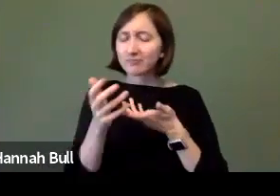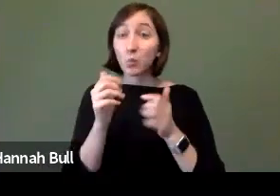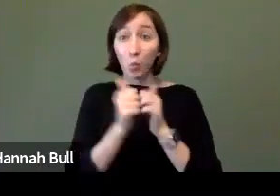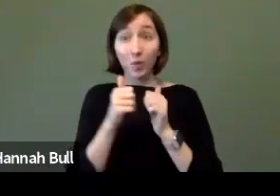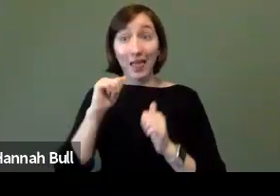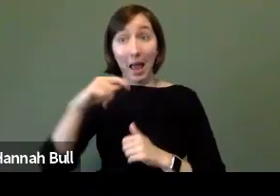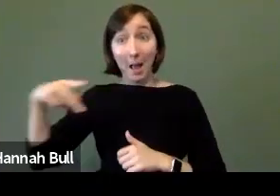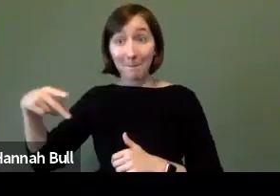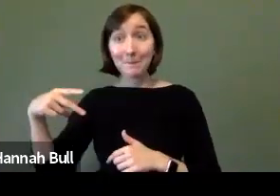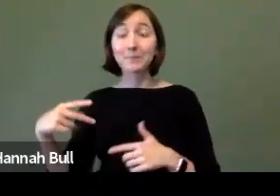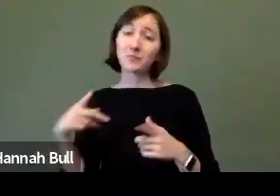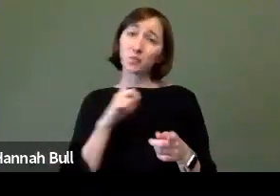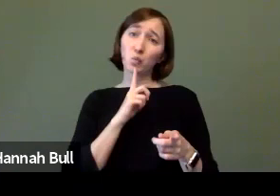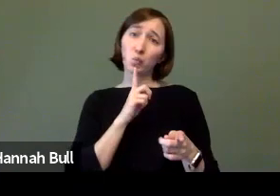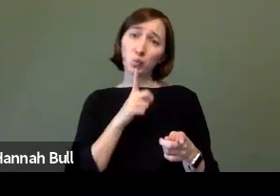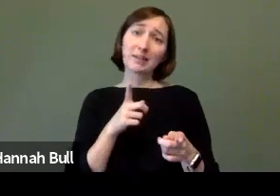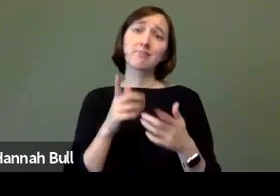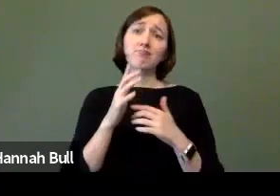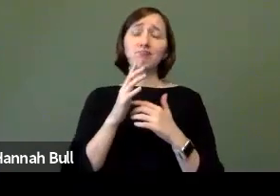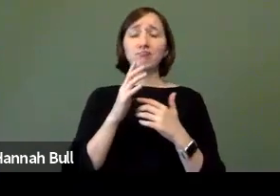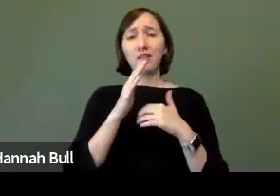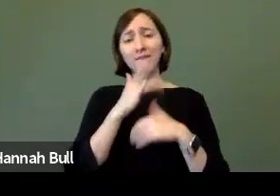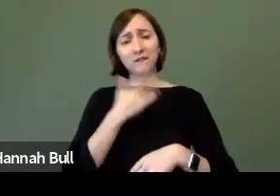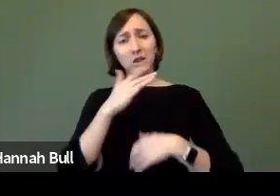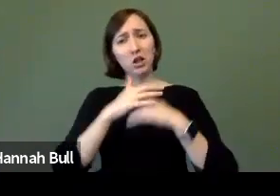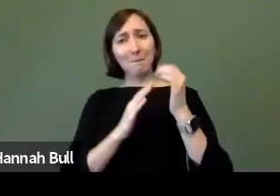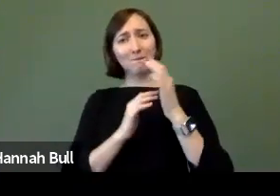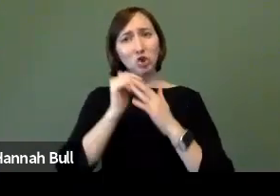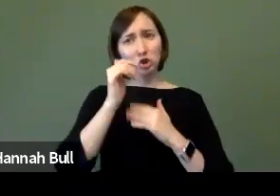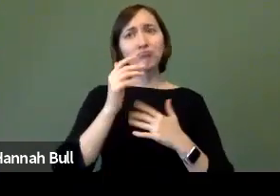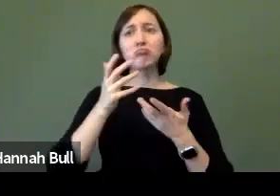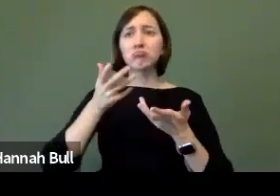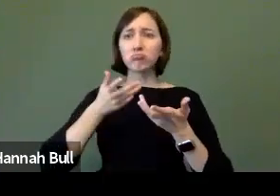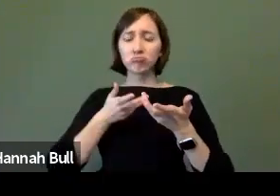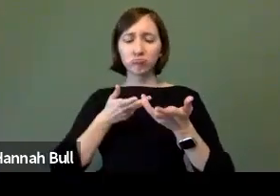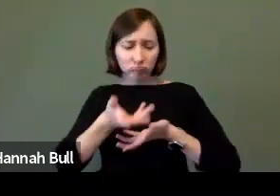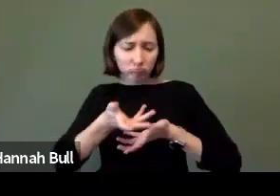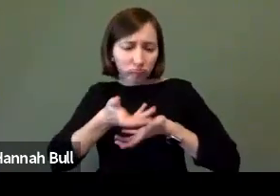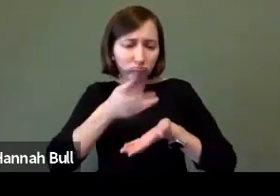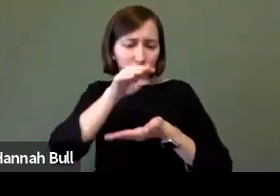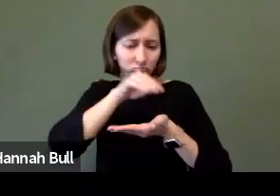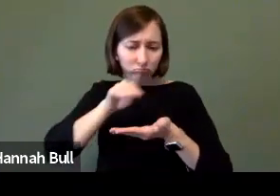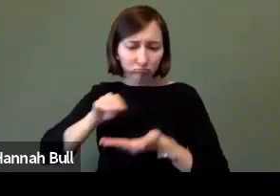It can really be a comforting thing to take part in.